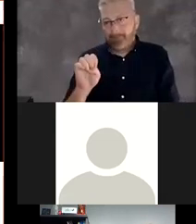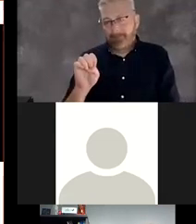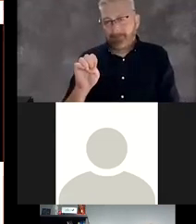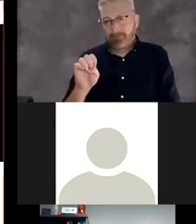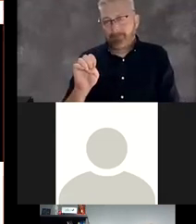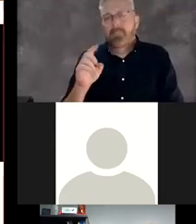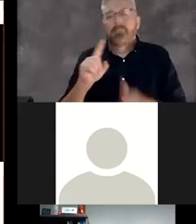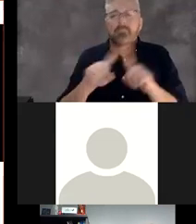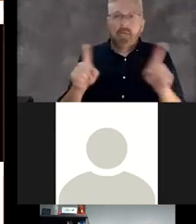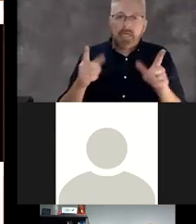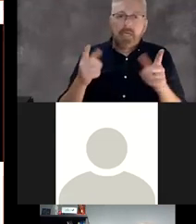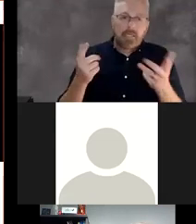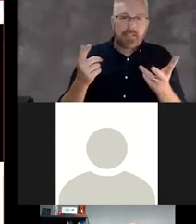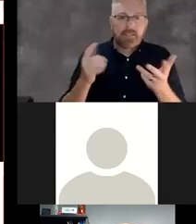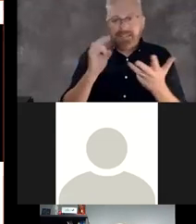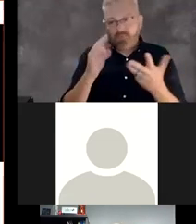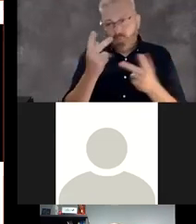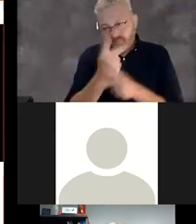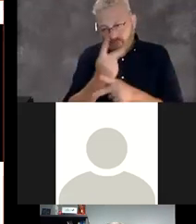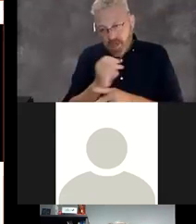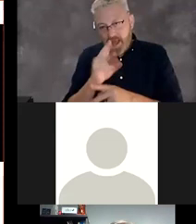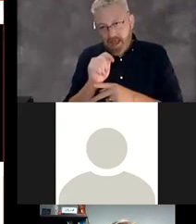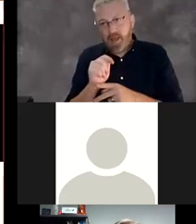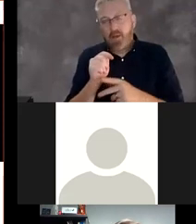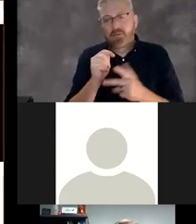BUT IF WE FIGURED THAT OUT, THEN WE WOULD KNOW WHETHER A CRIME